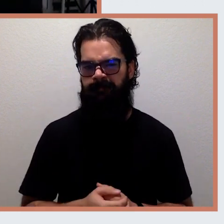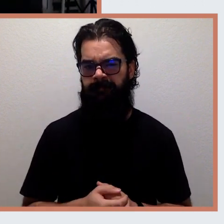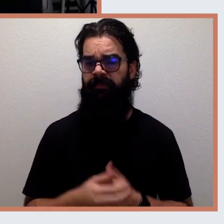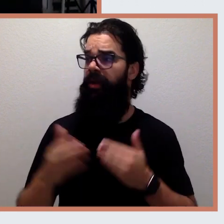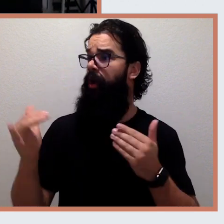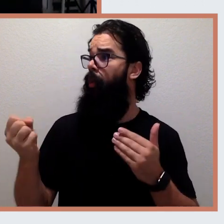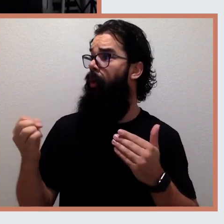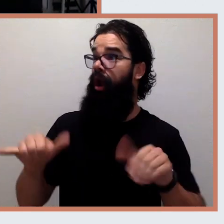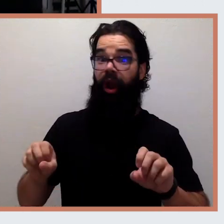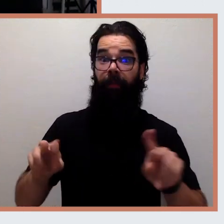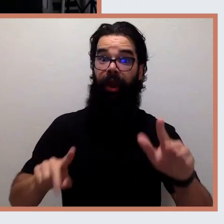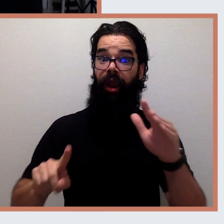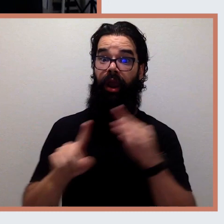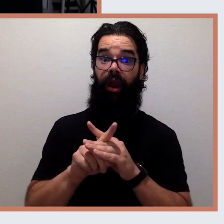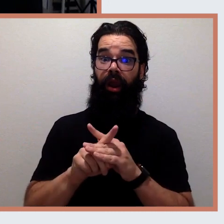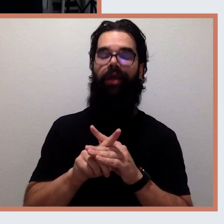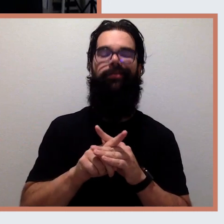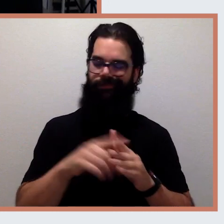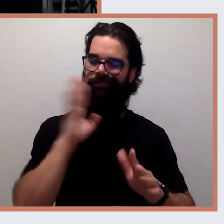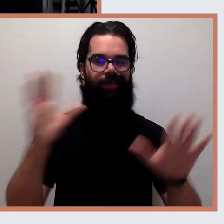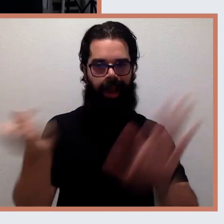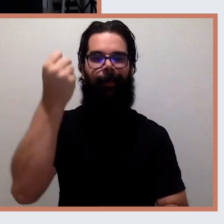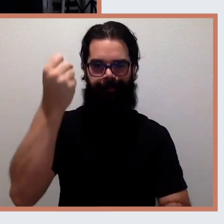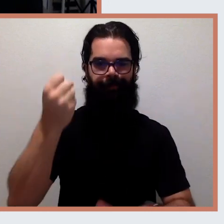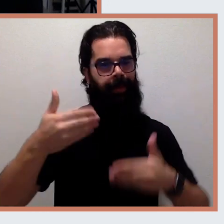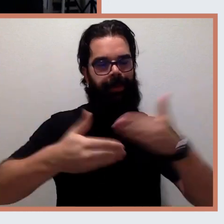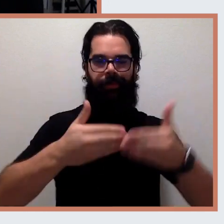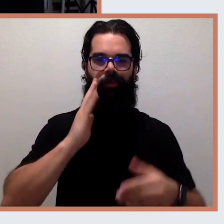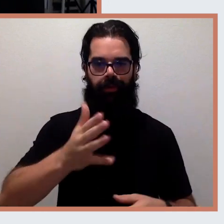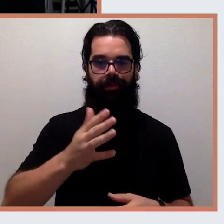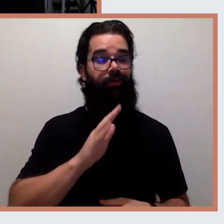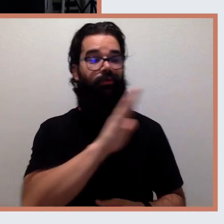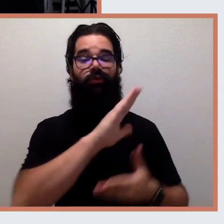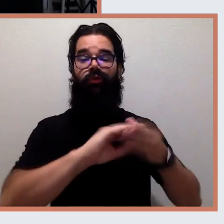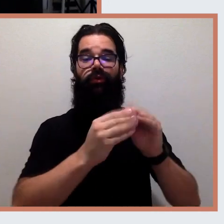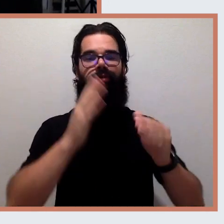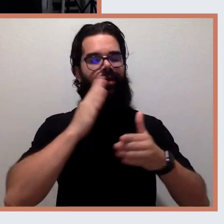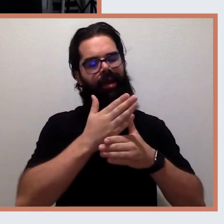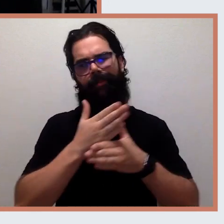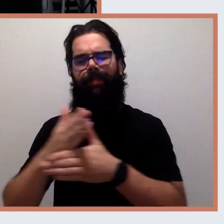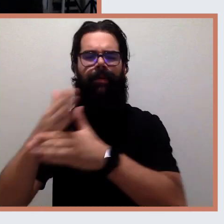is if it's meant to be, it's meant to be. If I get an opportunity where this movie will get made,